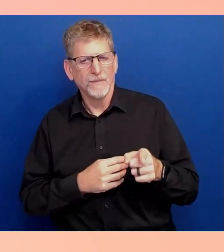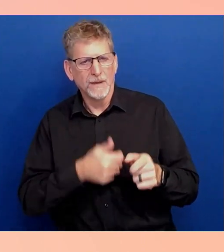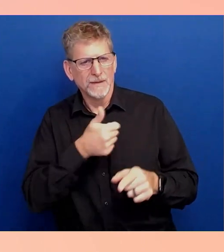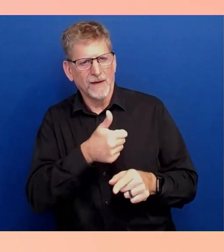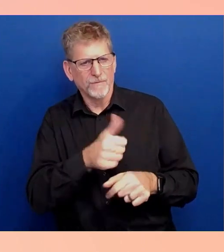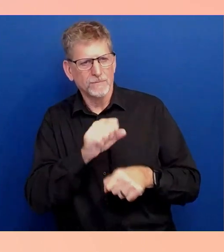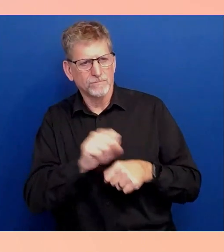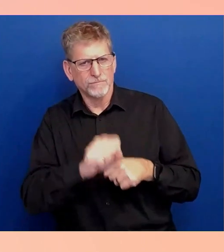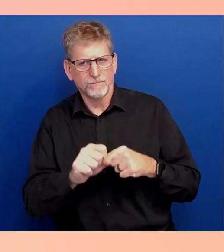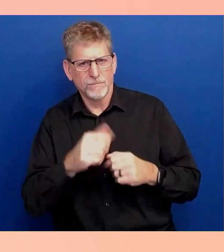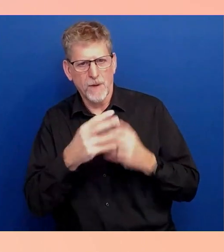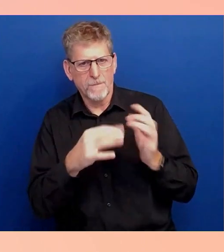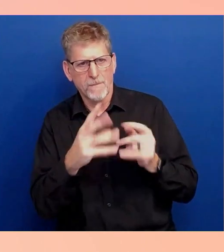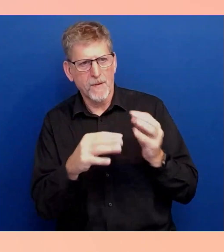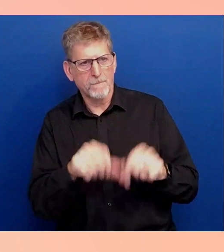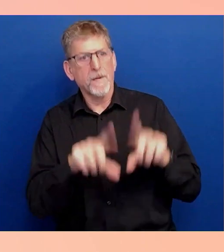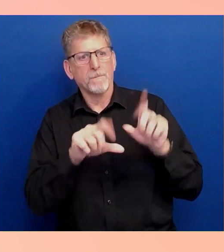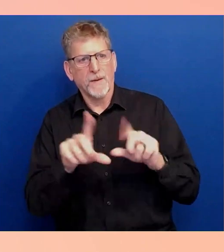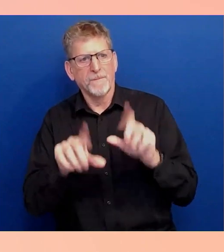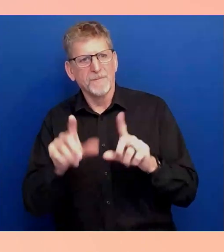Screen share.